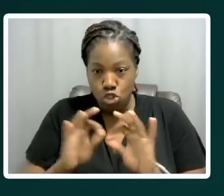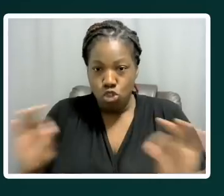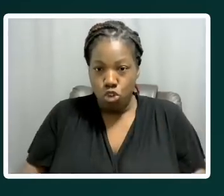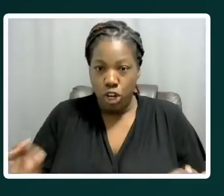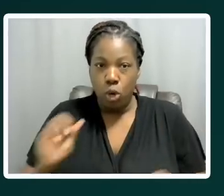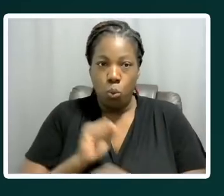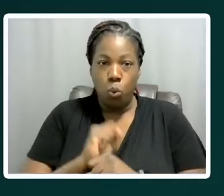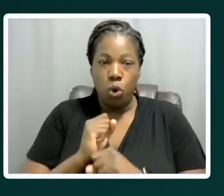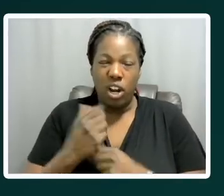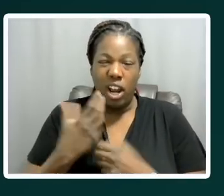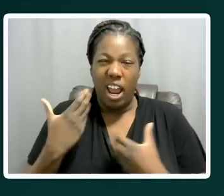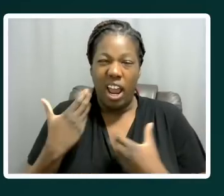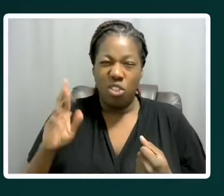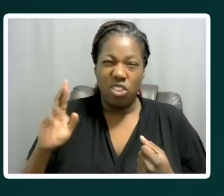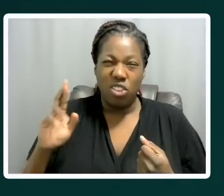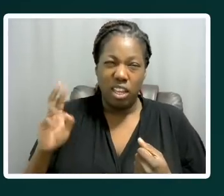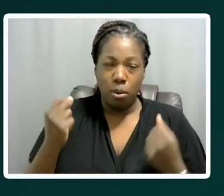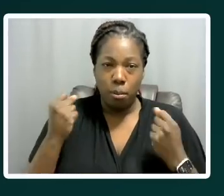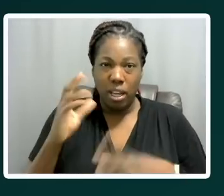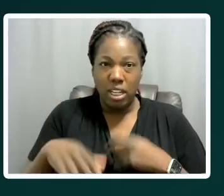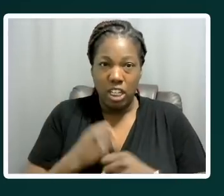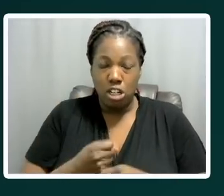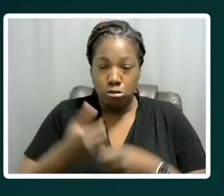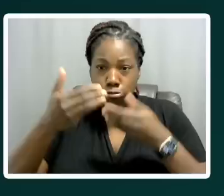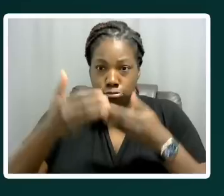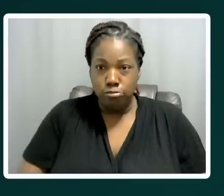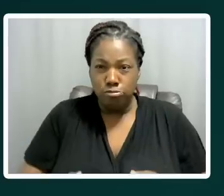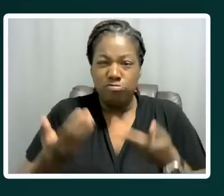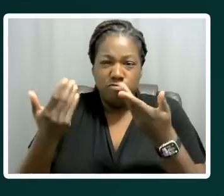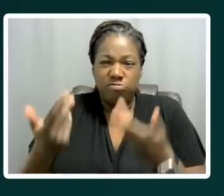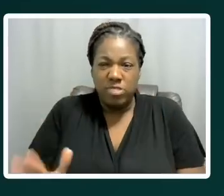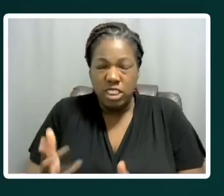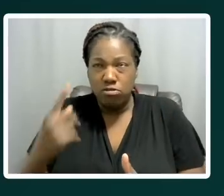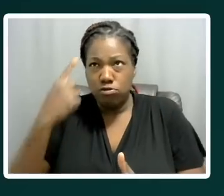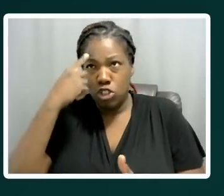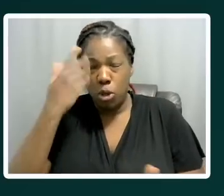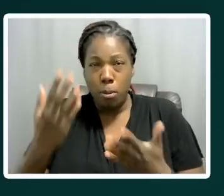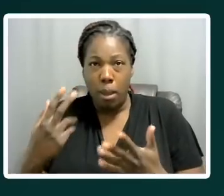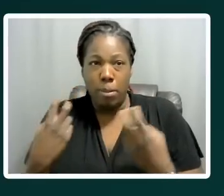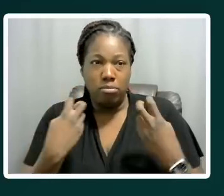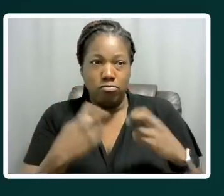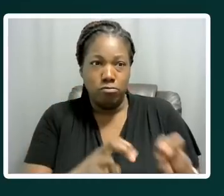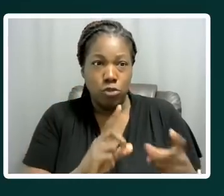of years, I really thought I wanted to move into the education side of science. And now